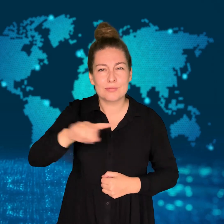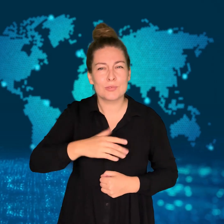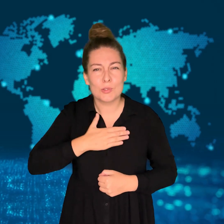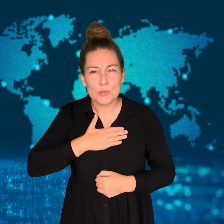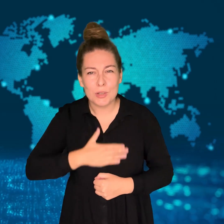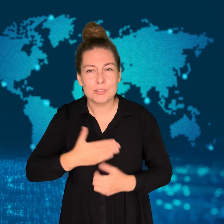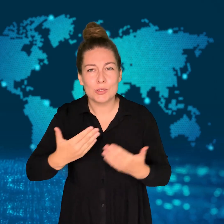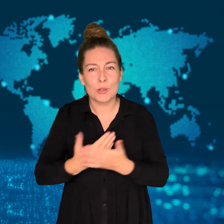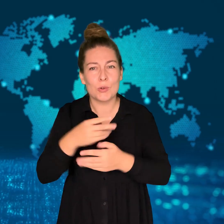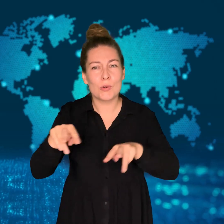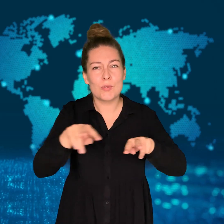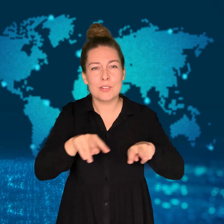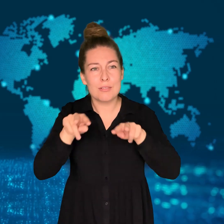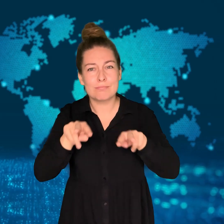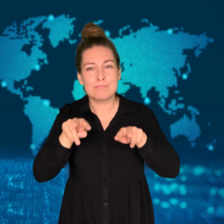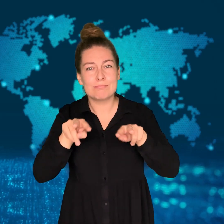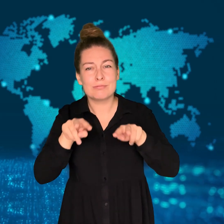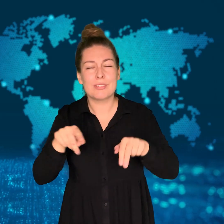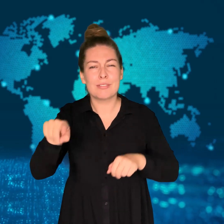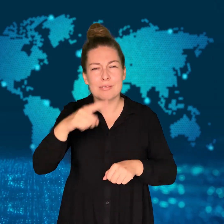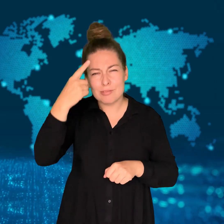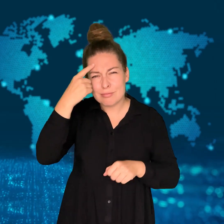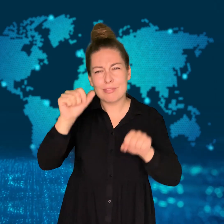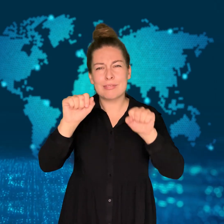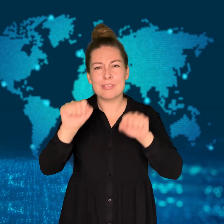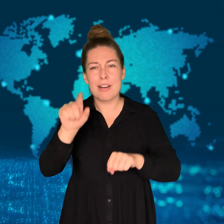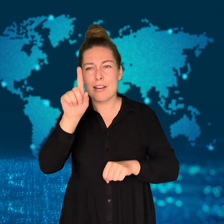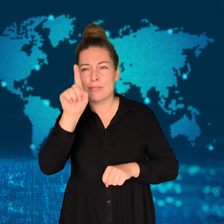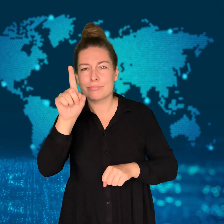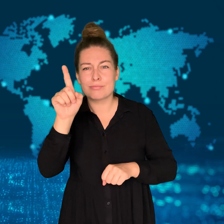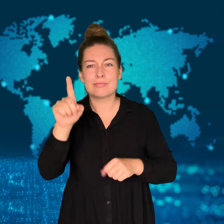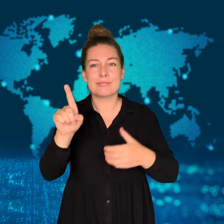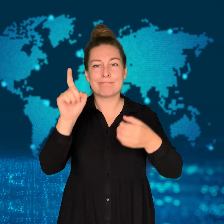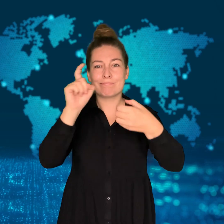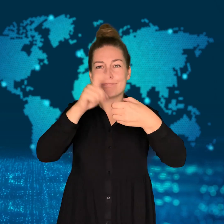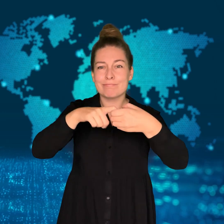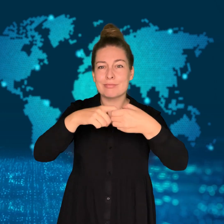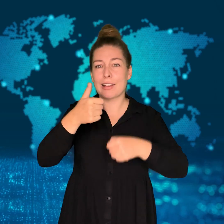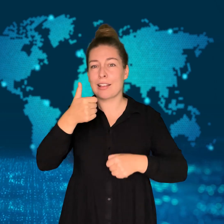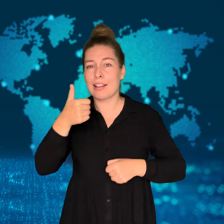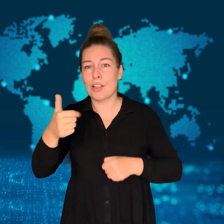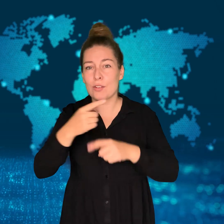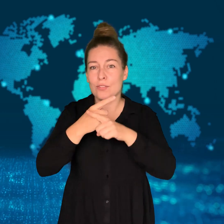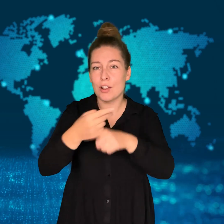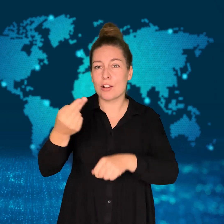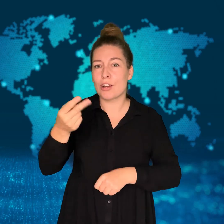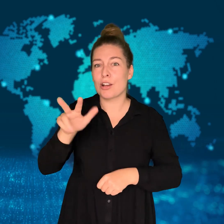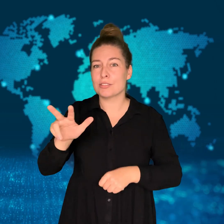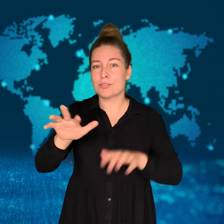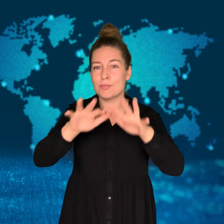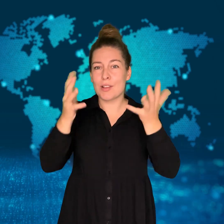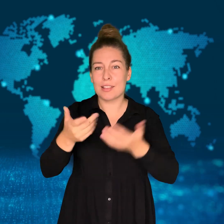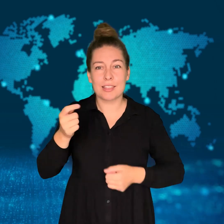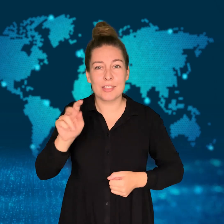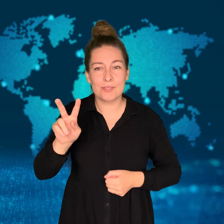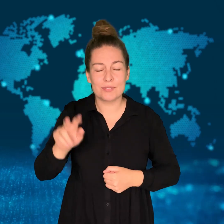Don't forget to subscribe, like, and follow H3 World TV to get new video updates!